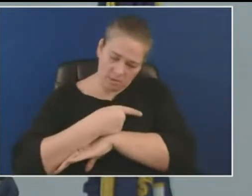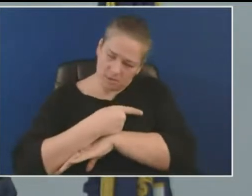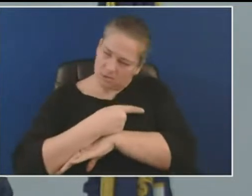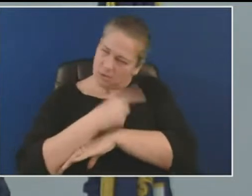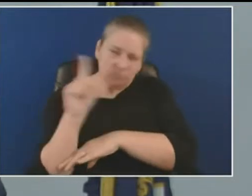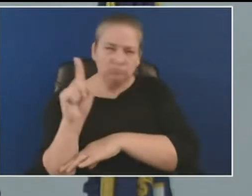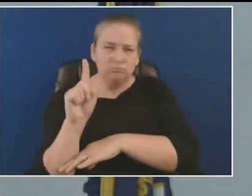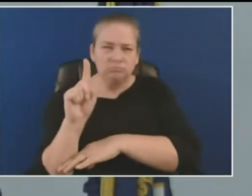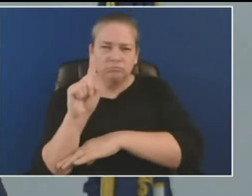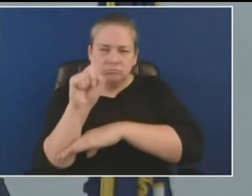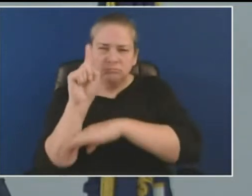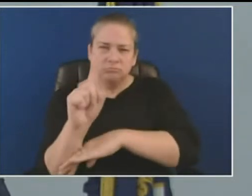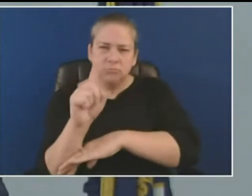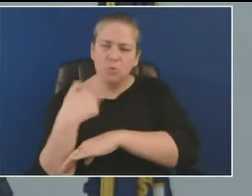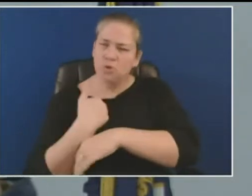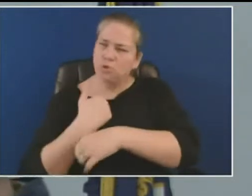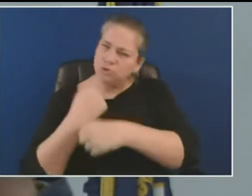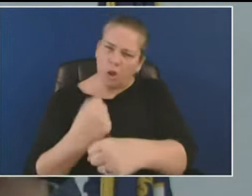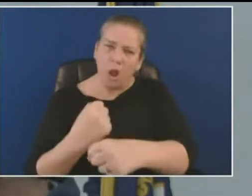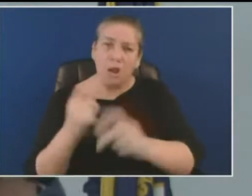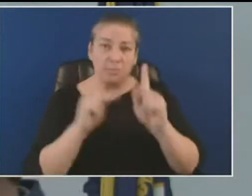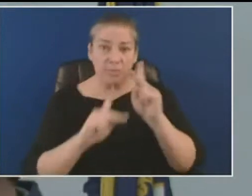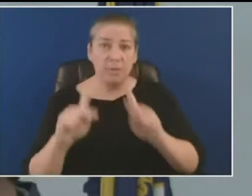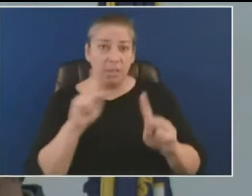exactly what you're going to do in Warren County. Thank you very much, governor.